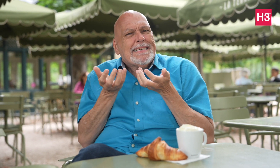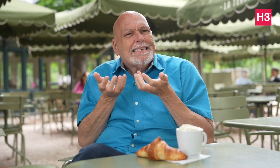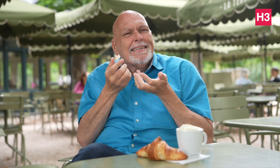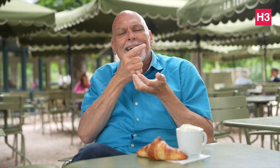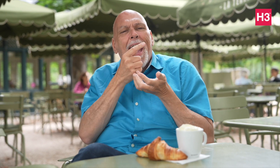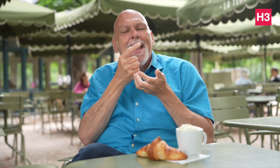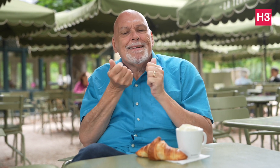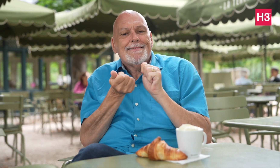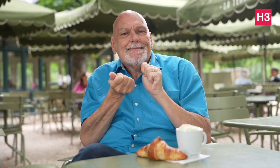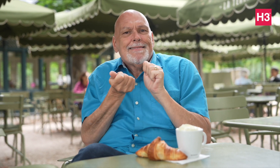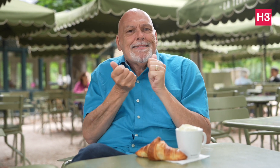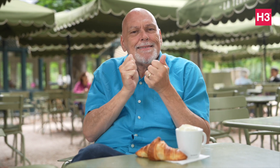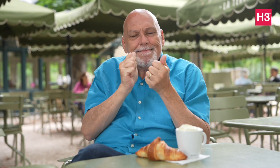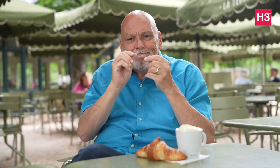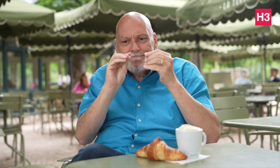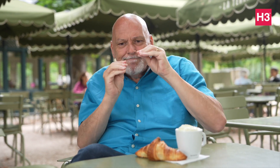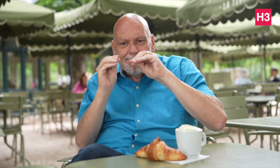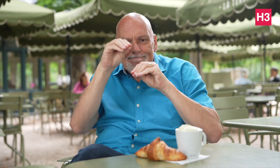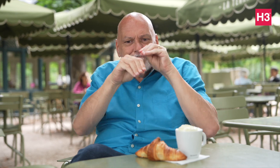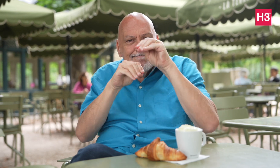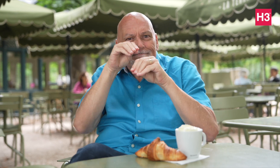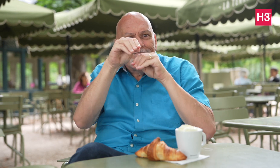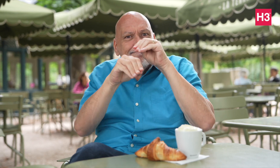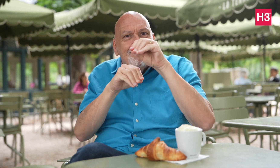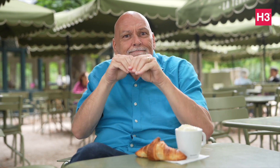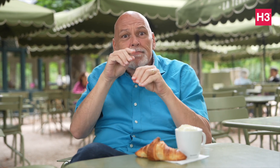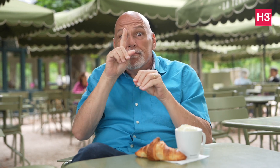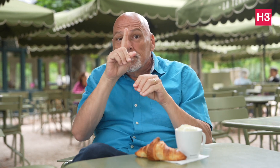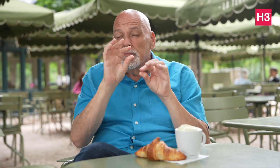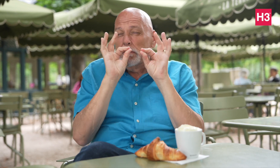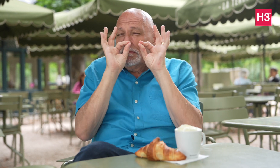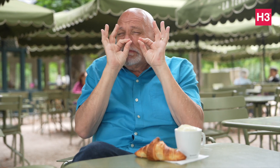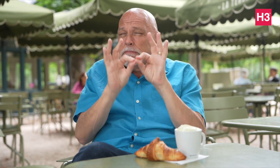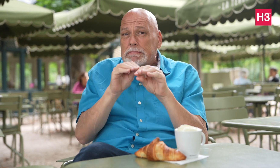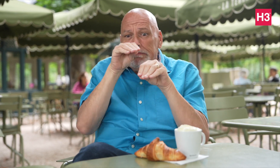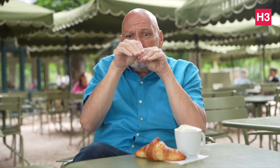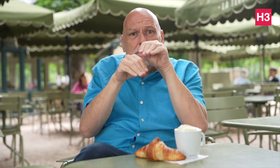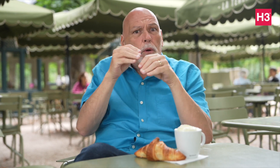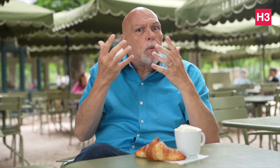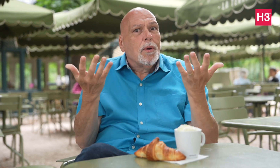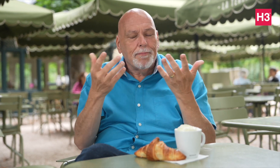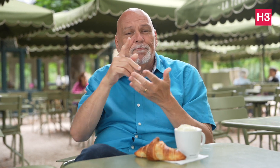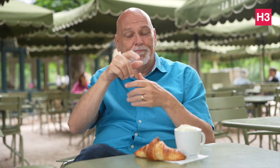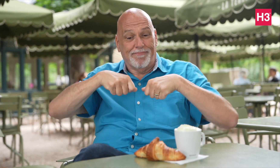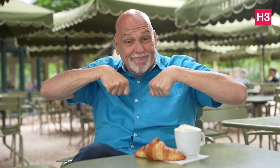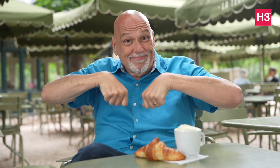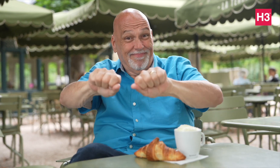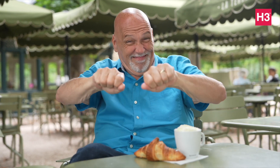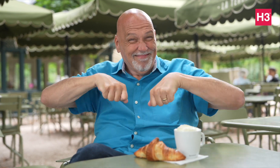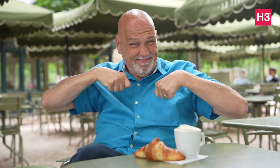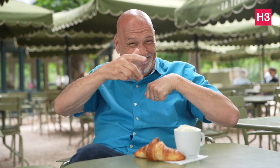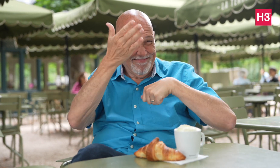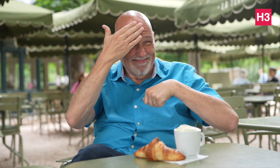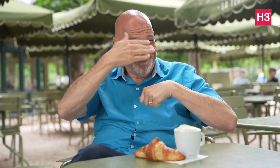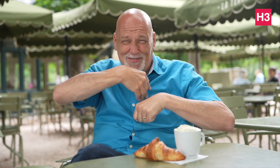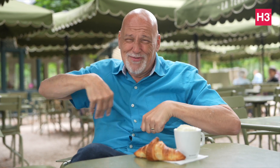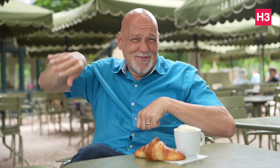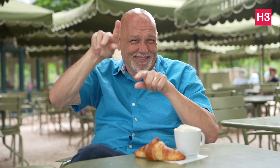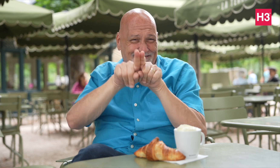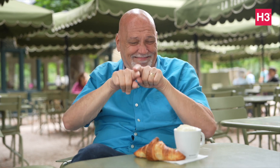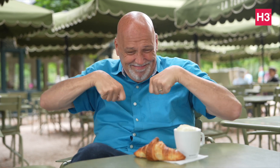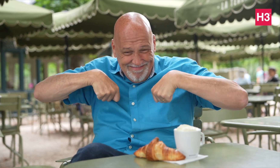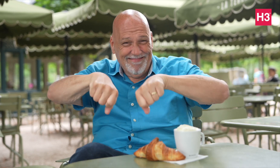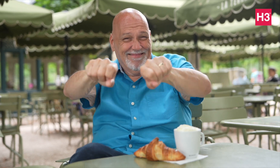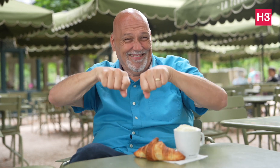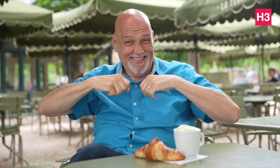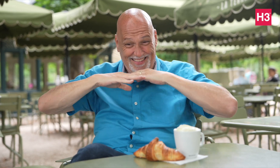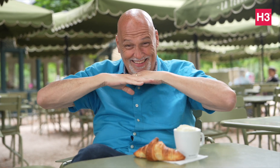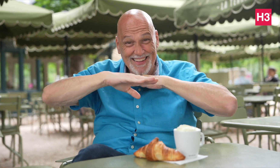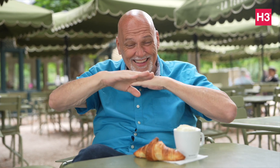The French loved pairing them with coffee but found them a bit dense and